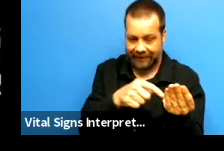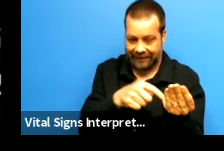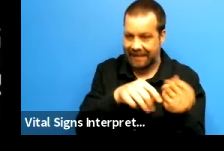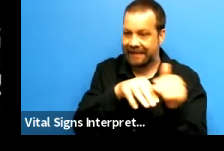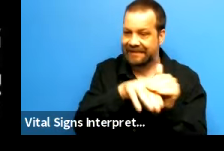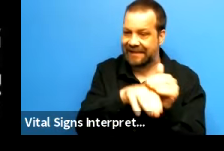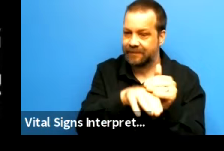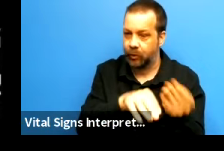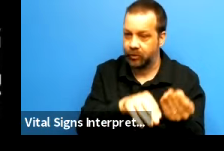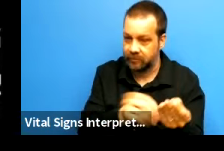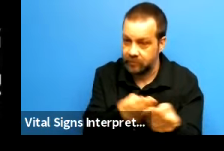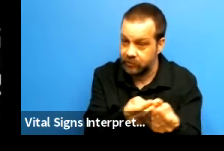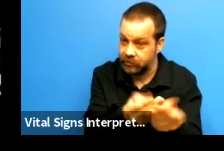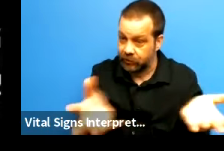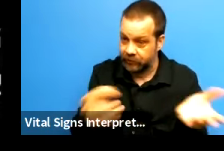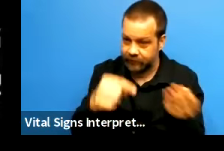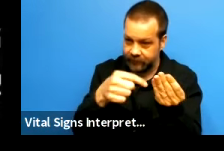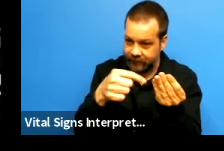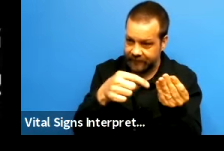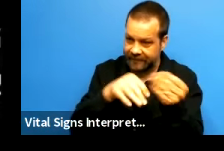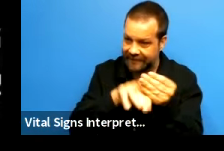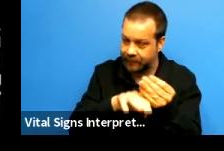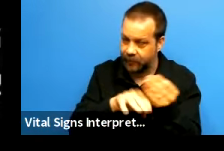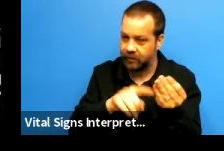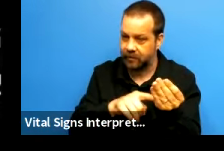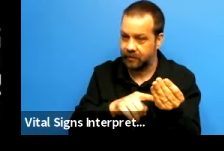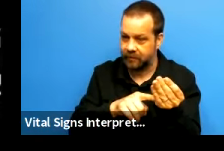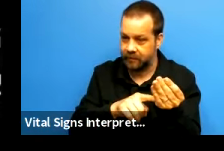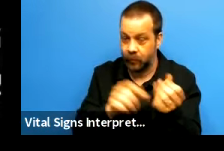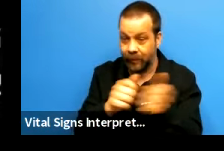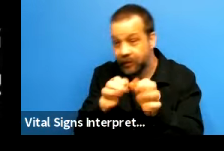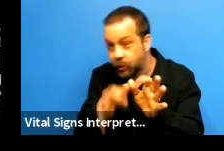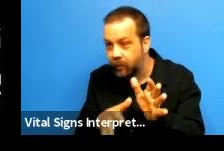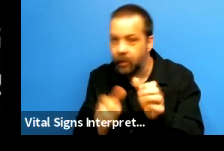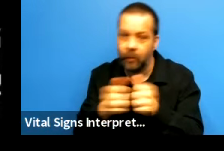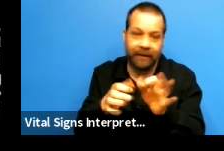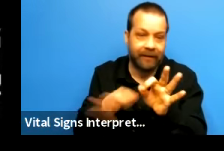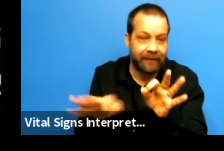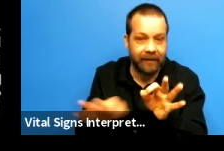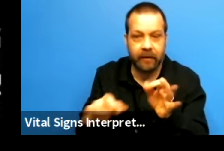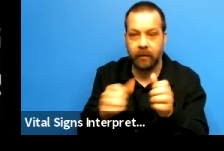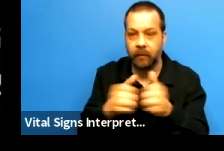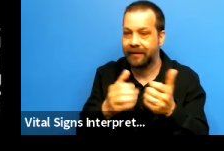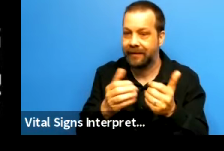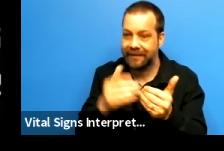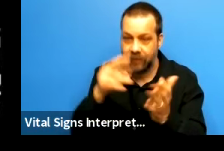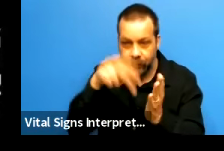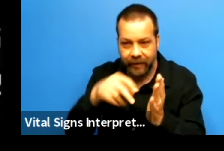so they are able to get the important information quickly and on time.